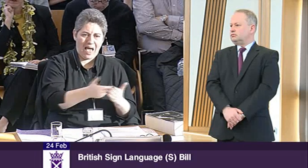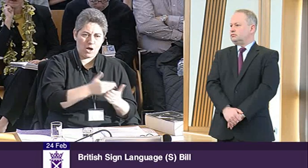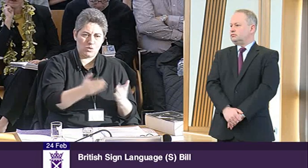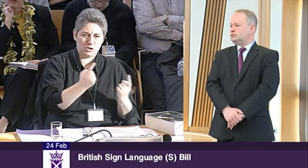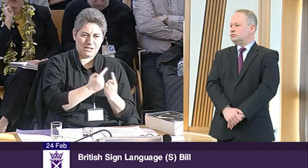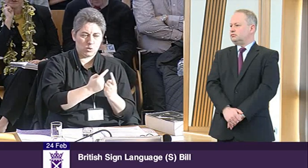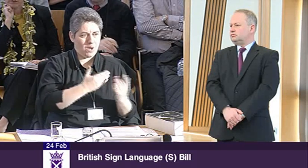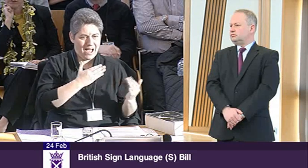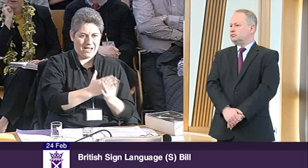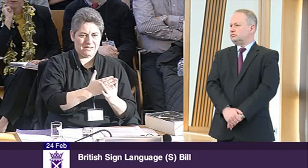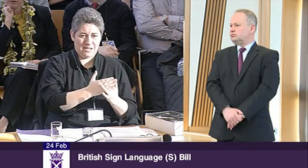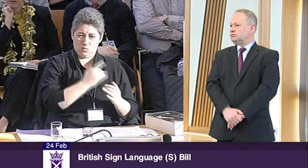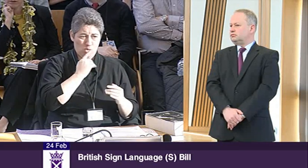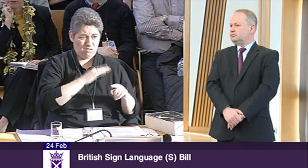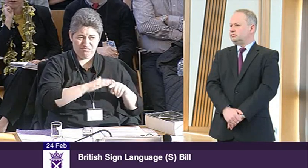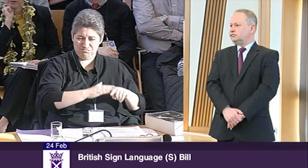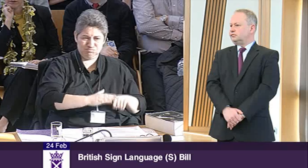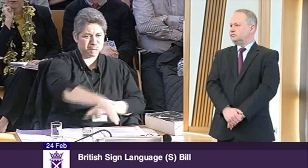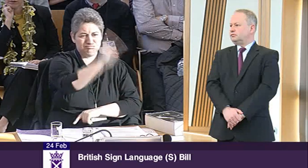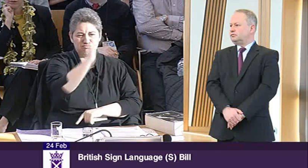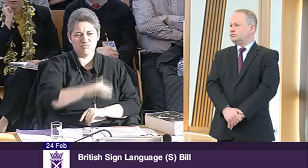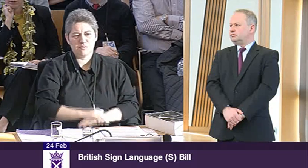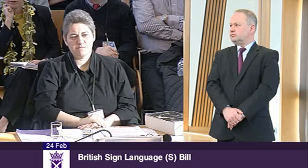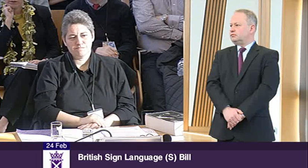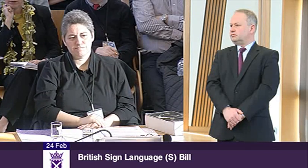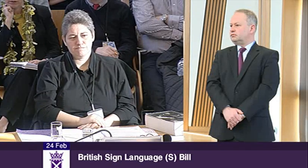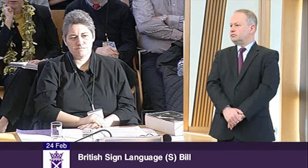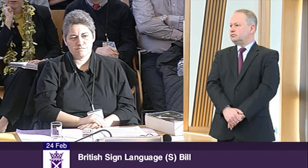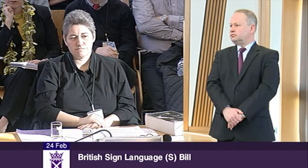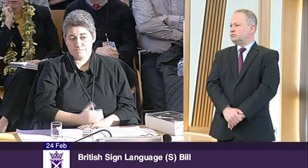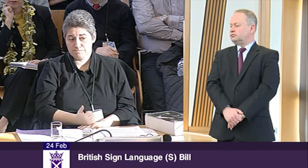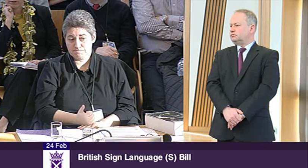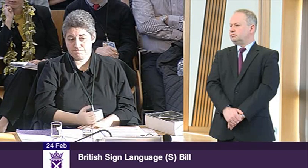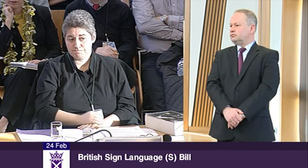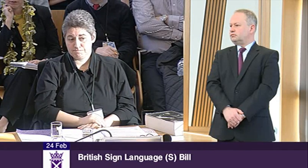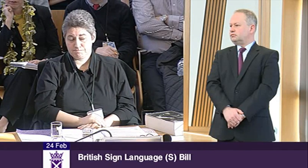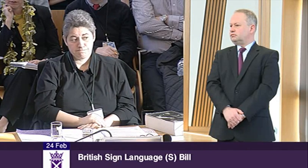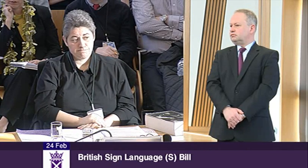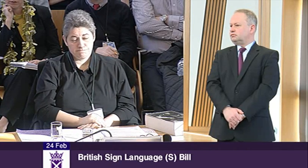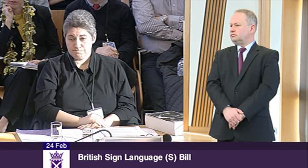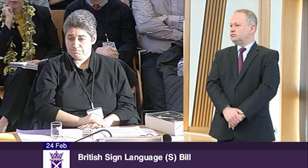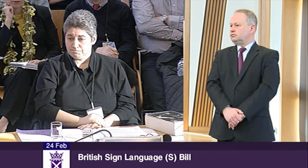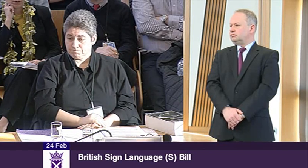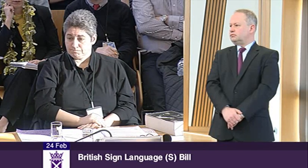act—one that has British Sign Language in its title—to create future access and provision